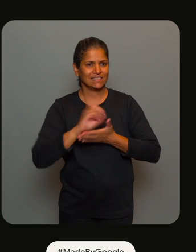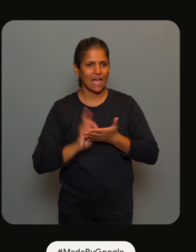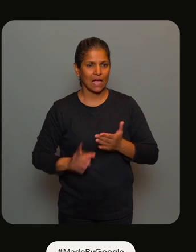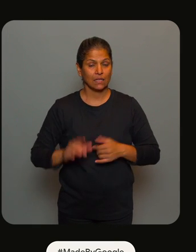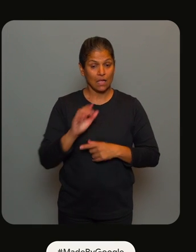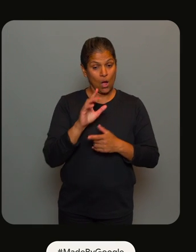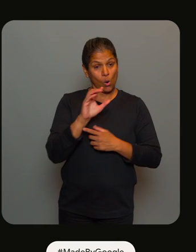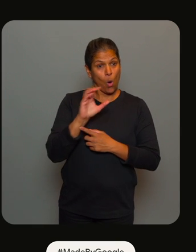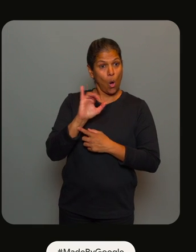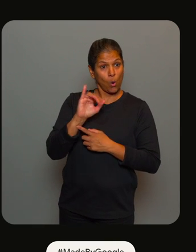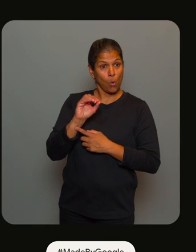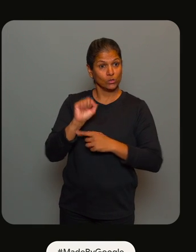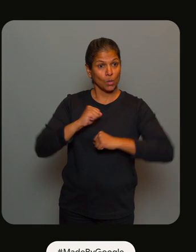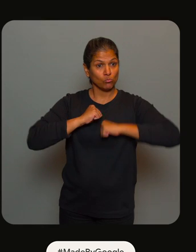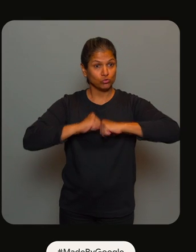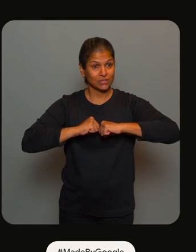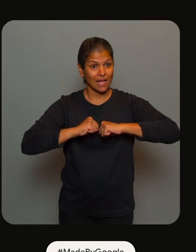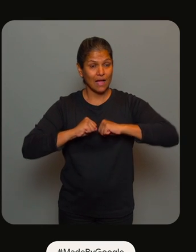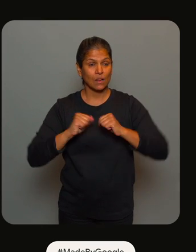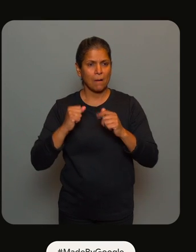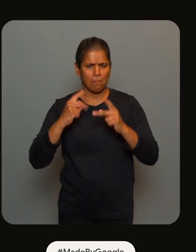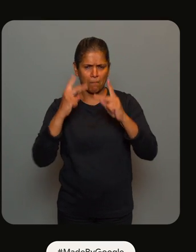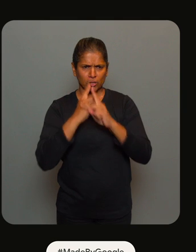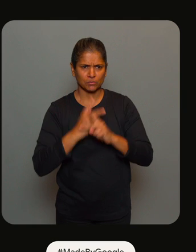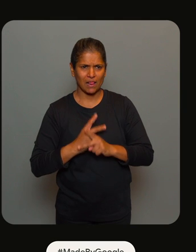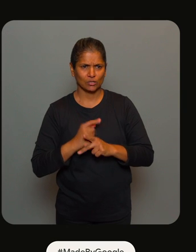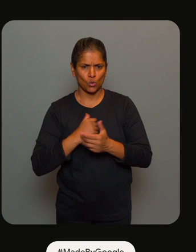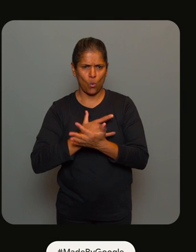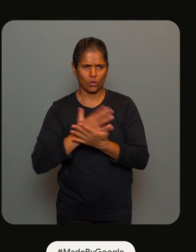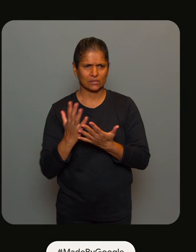growing toolkit of technologies, that transforms how, when, and